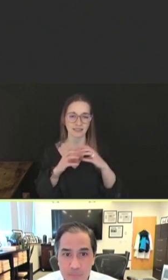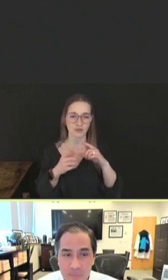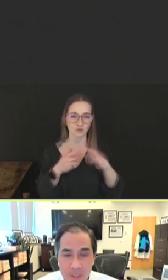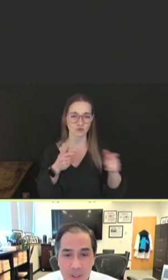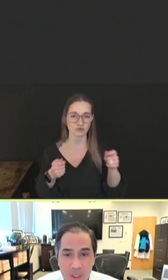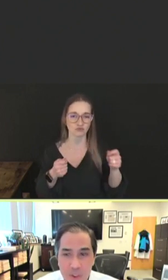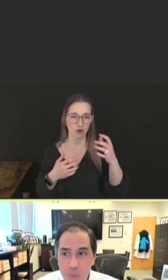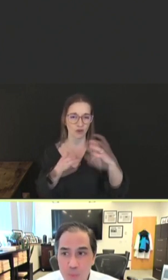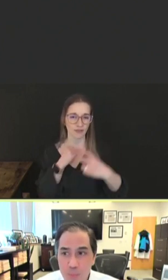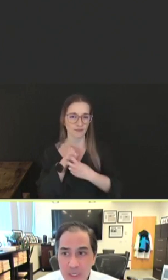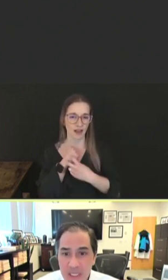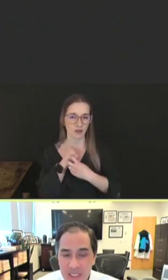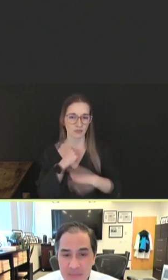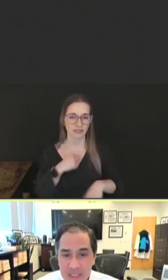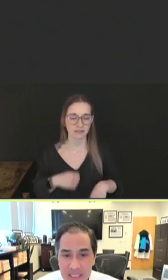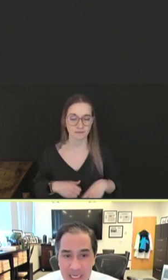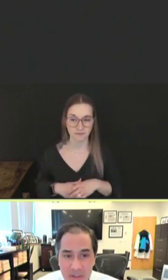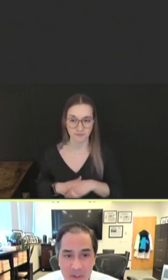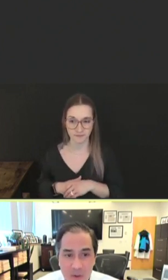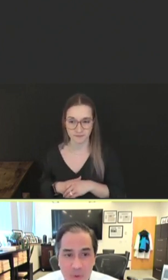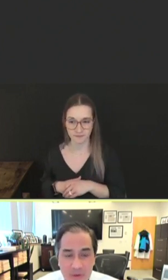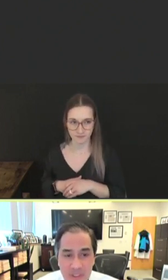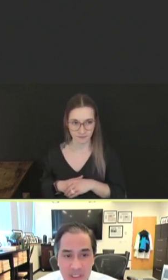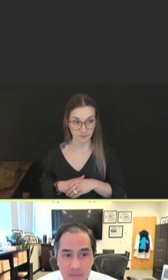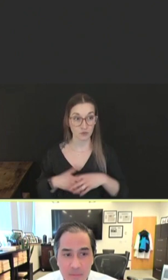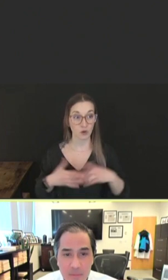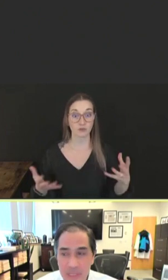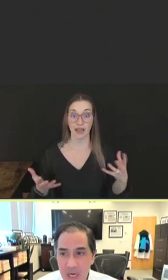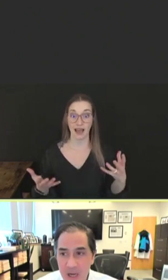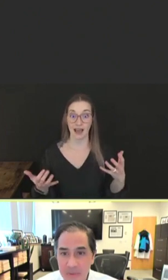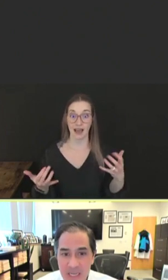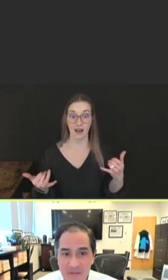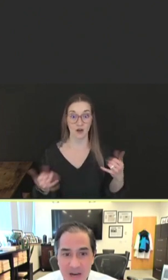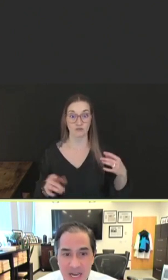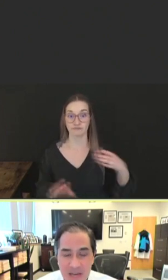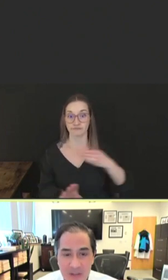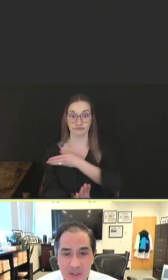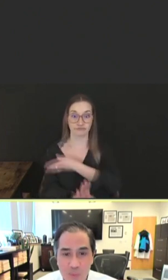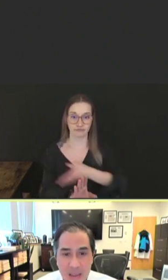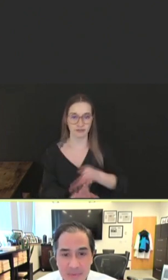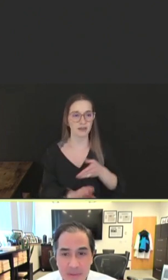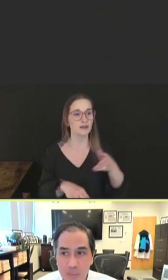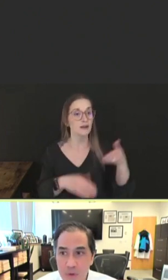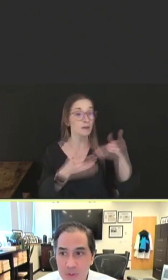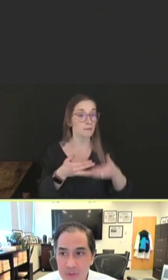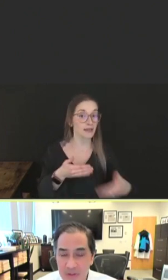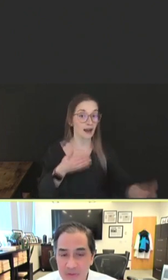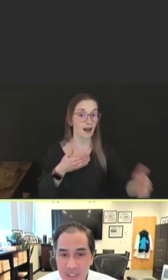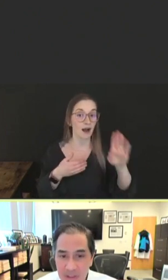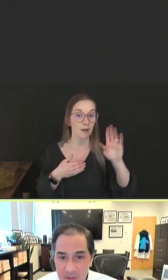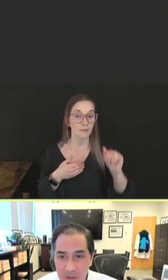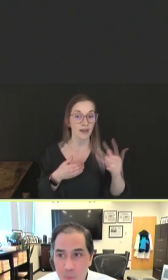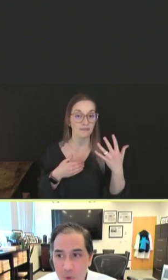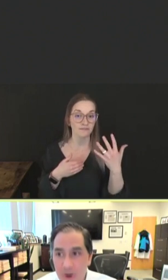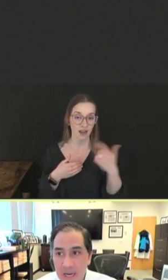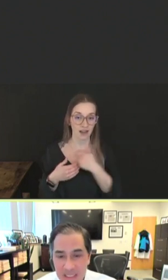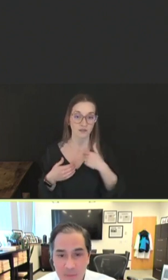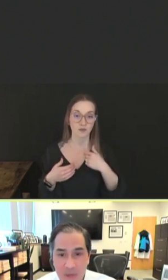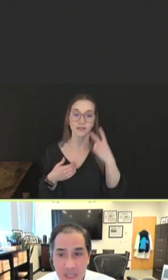So bringing us up to date, we've seen beyond BA5, the rapid emergence of even more antibody